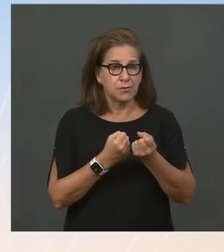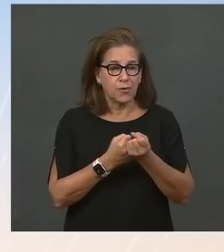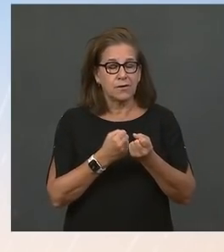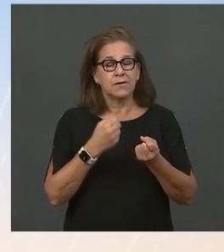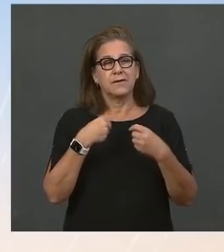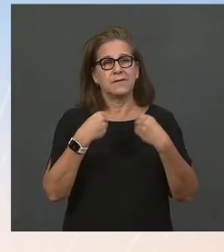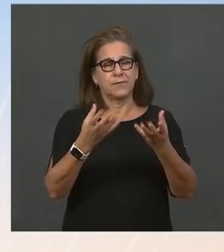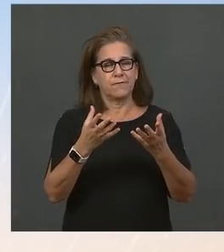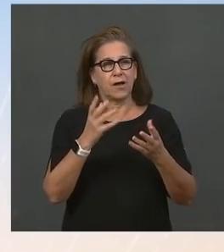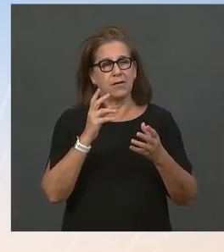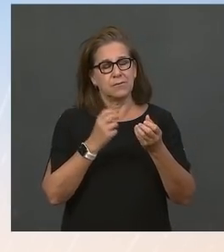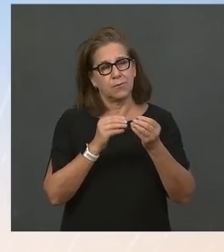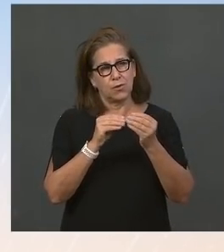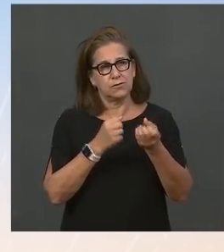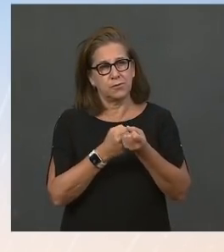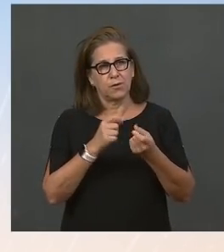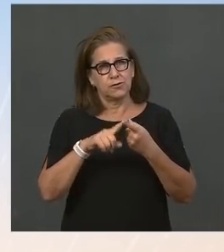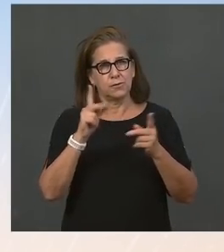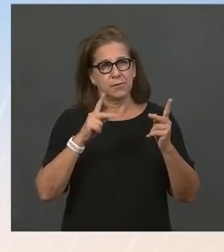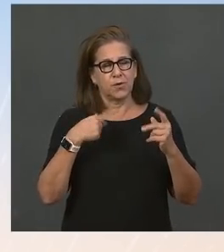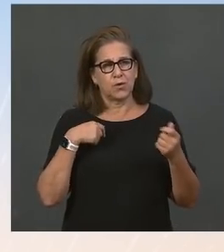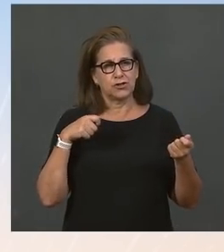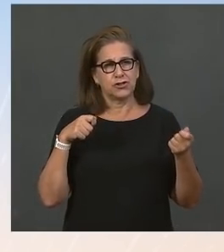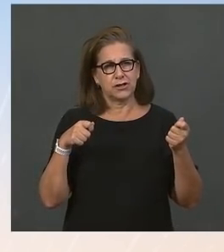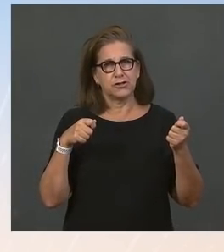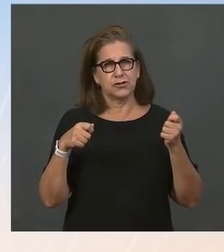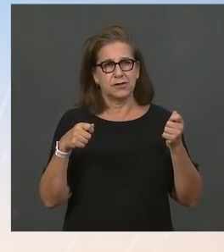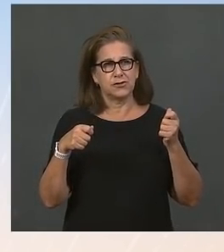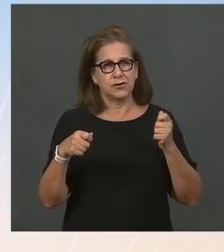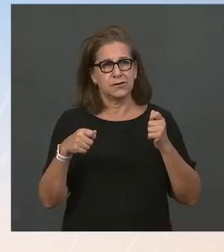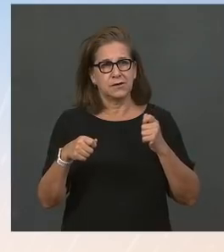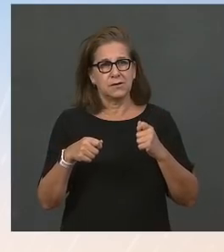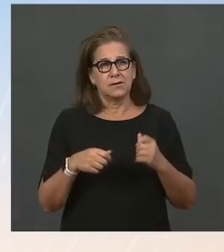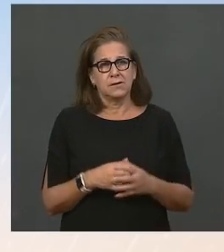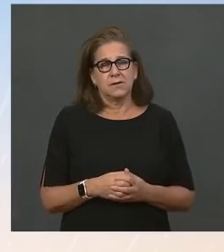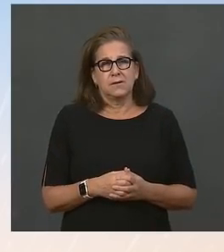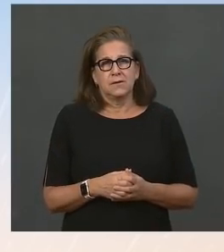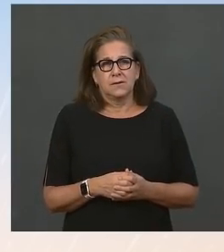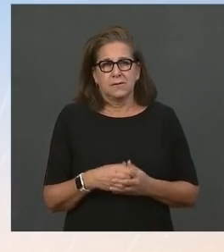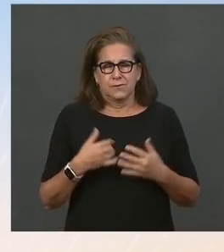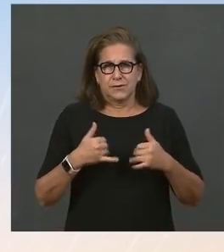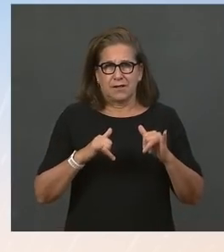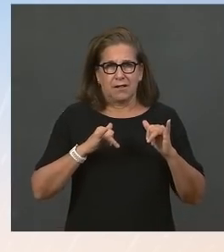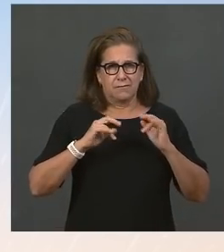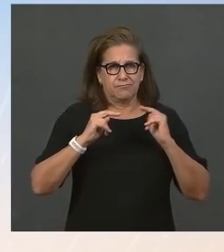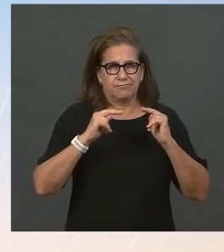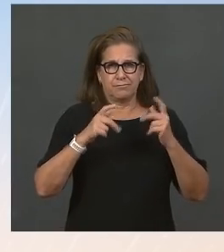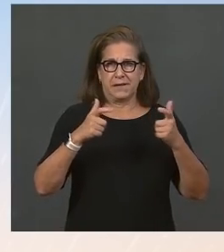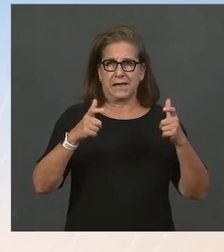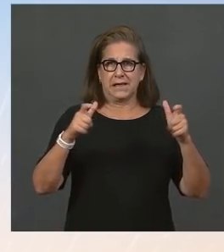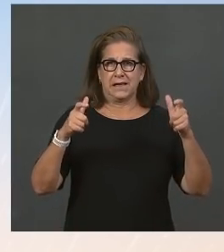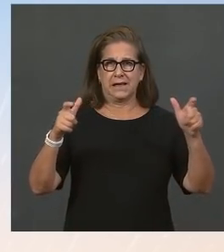that's being negotiated that is smaller than what he originally proposed. The Press: But why does he think that a future Congress, or sometime later in this administration,